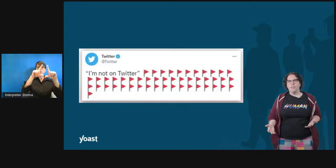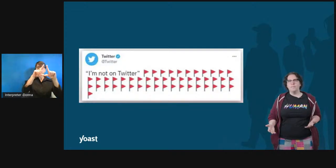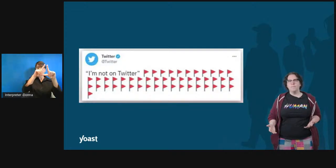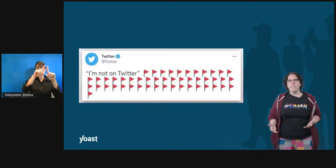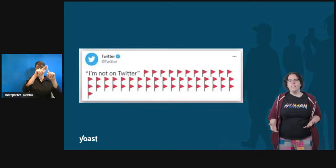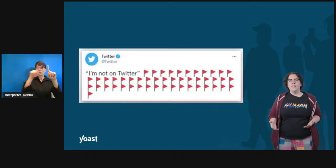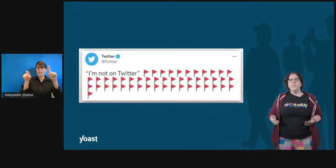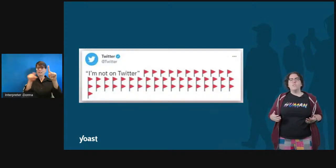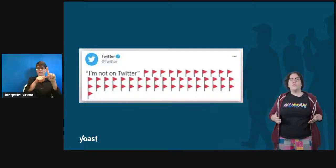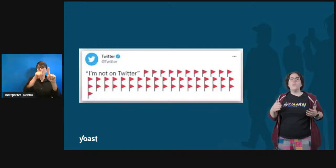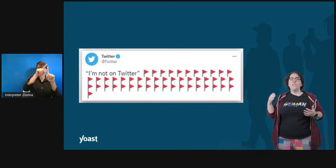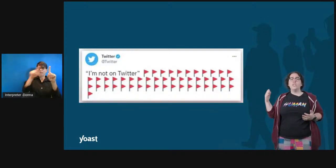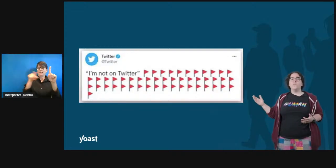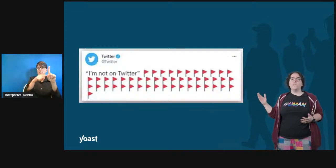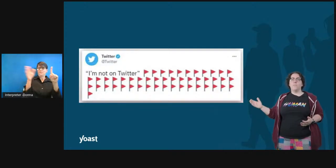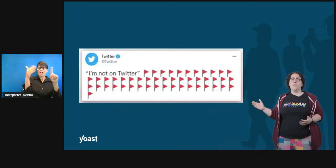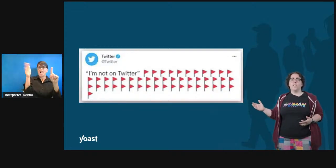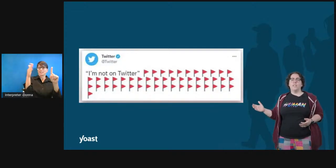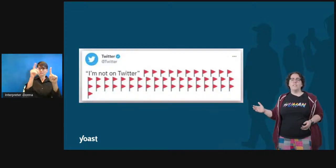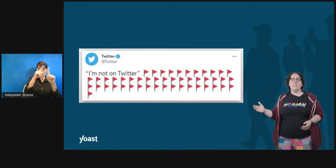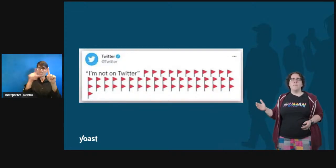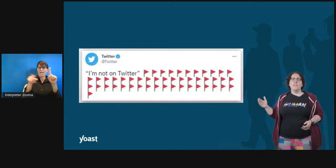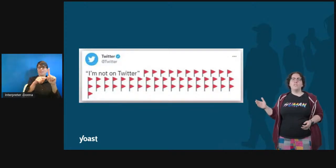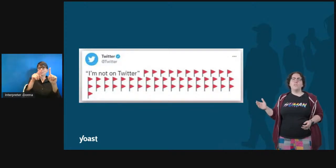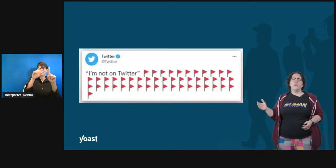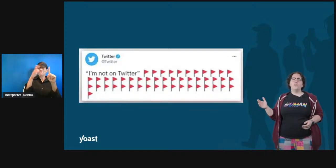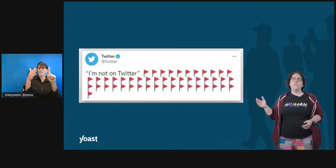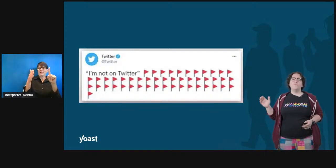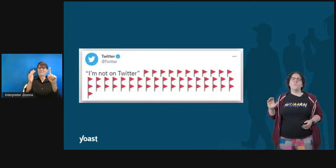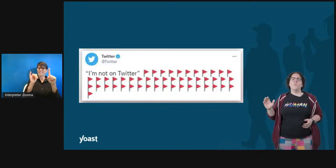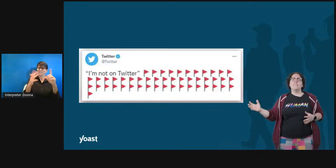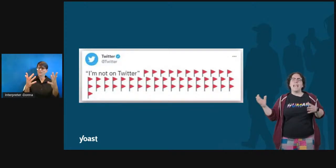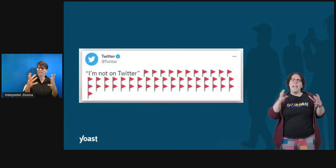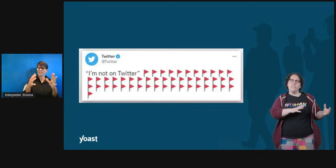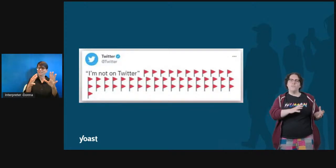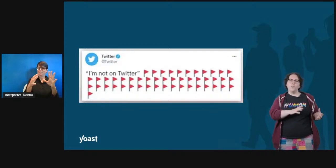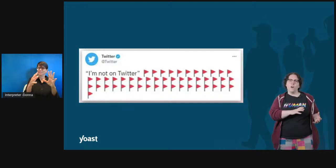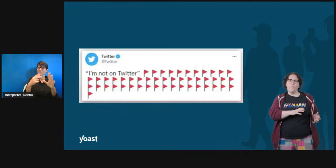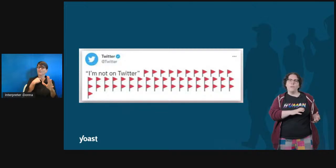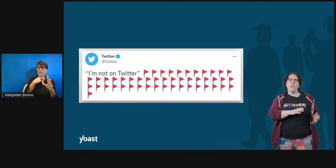I perceive them as red flags but with a Screen Reader , it says says "Triangular flag